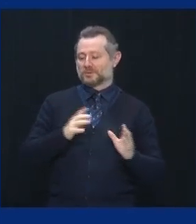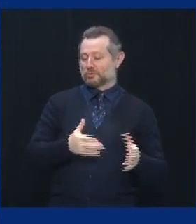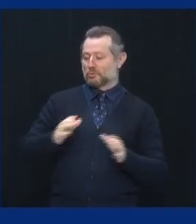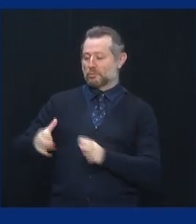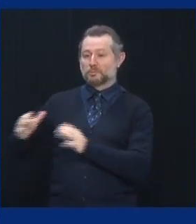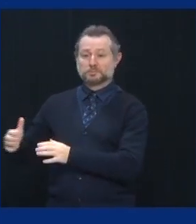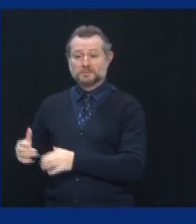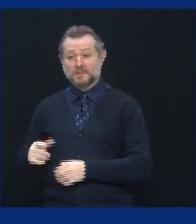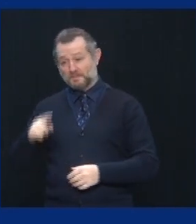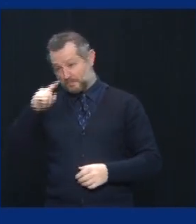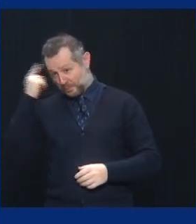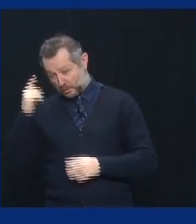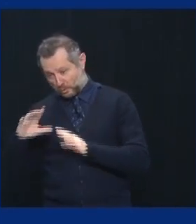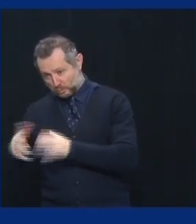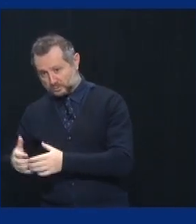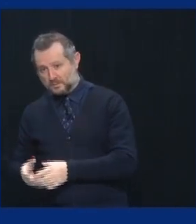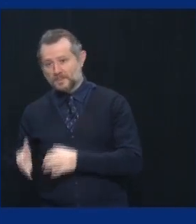THE GOVERNOR HAS ALSO WORKED